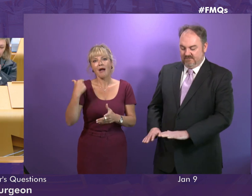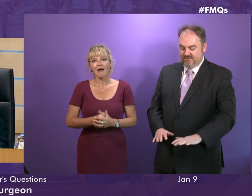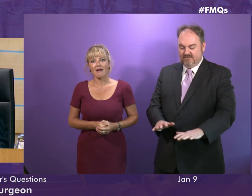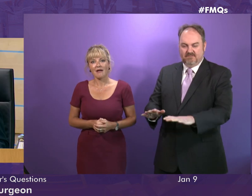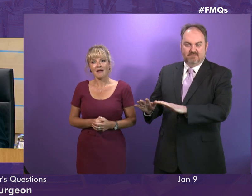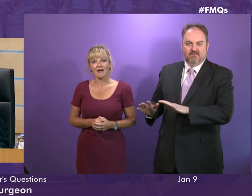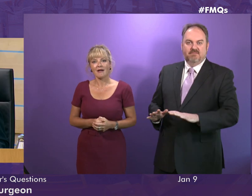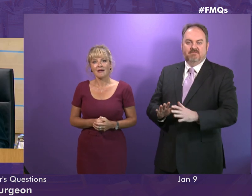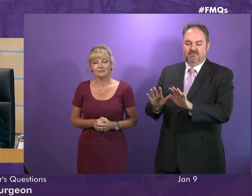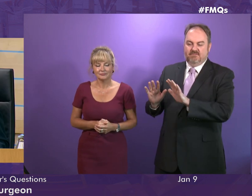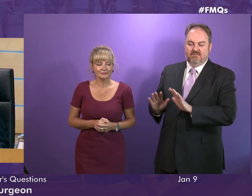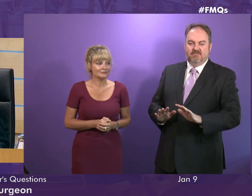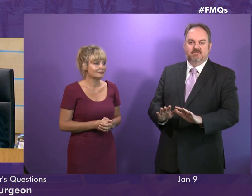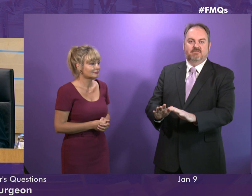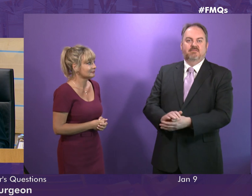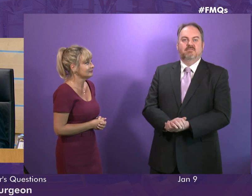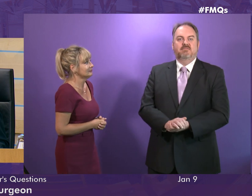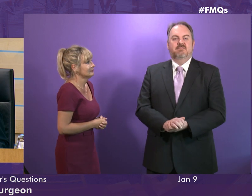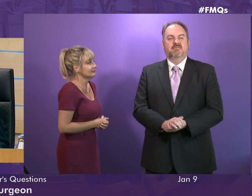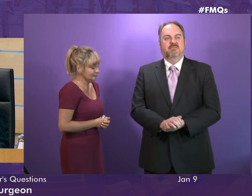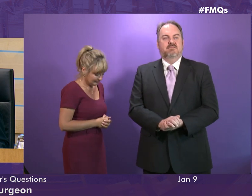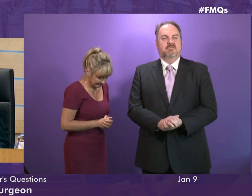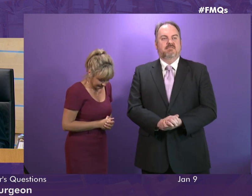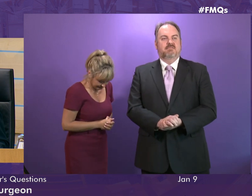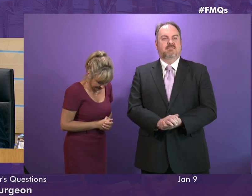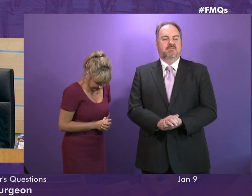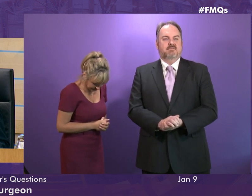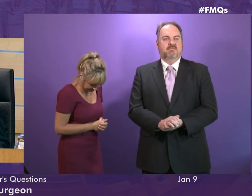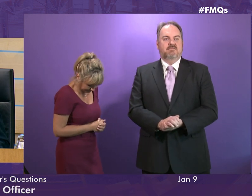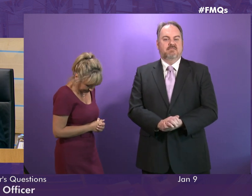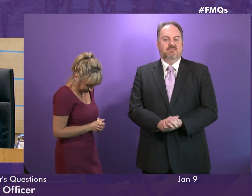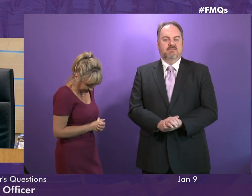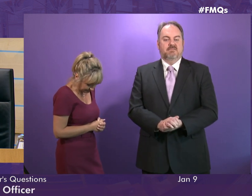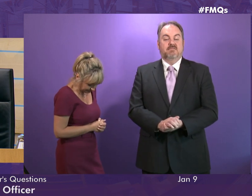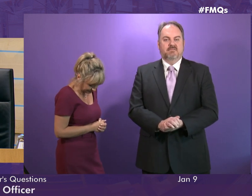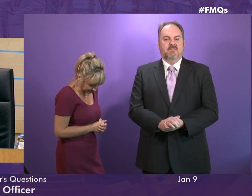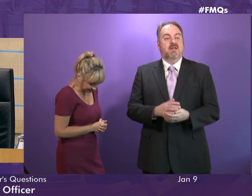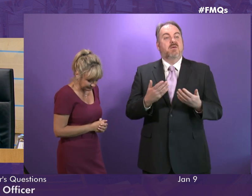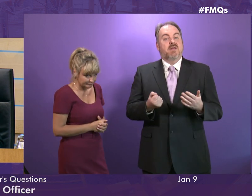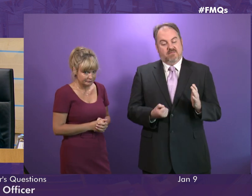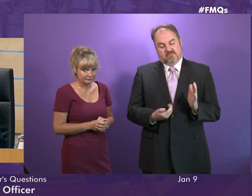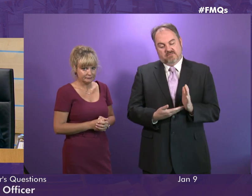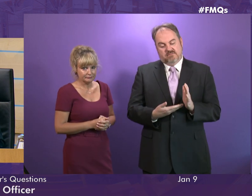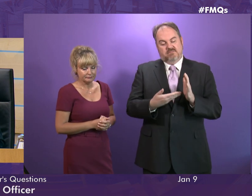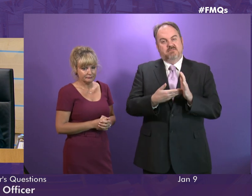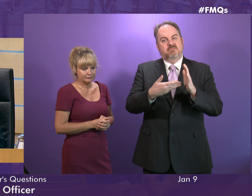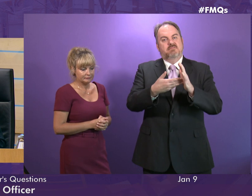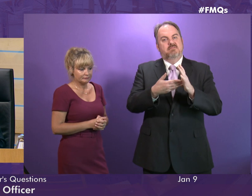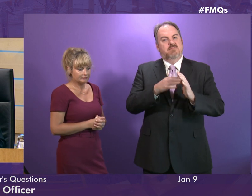The Presiding Officer (Ken Macintosh): We have a couple of constituency supplementaries.